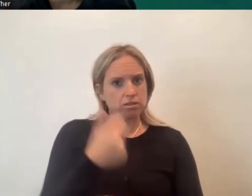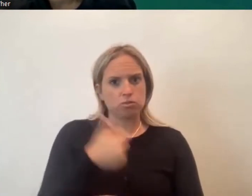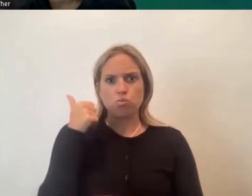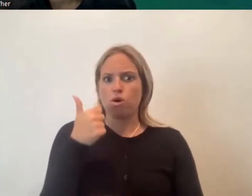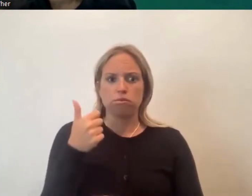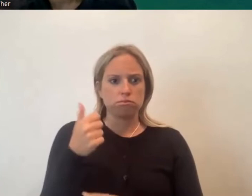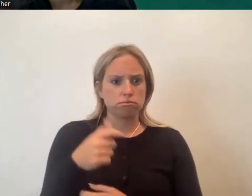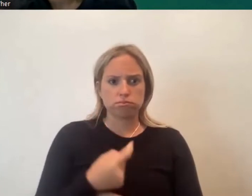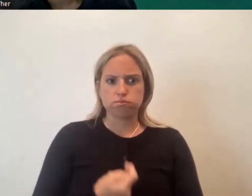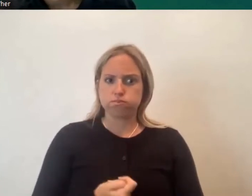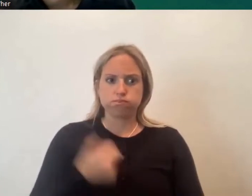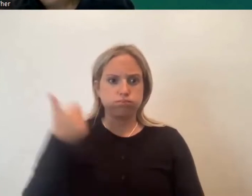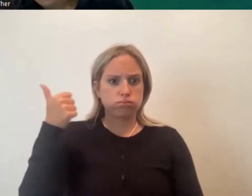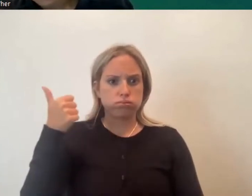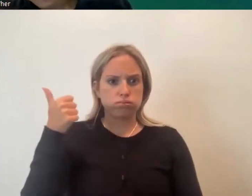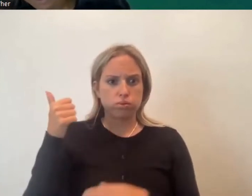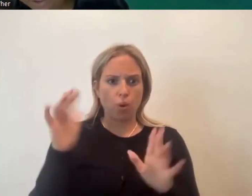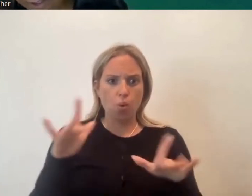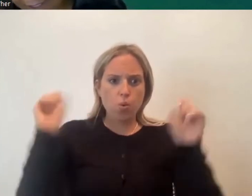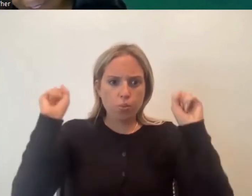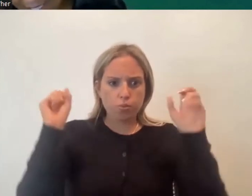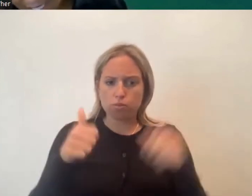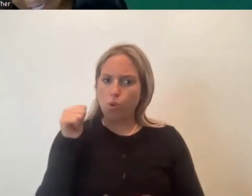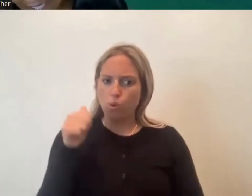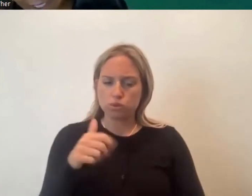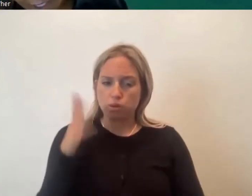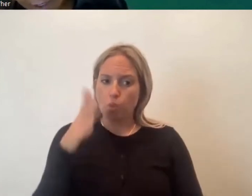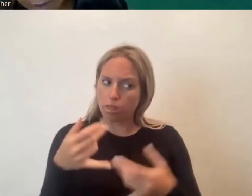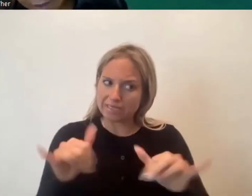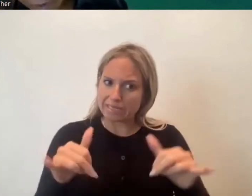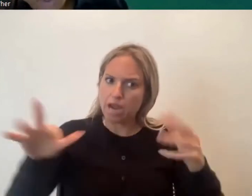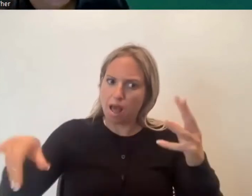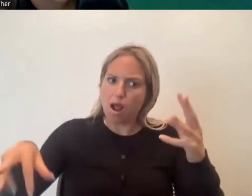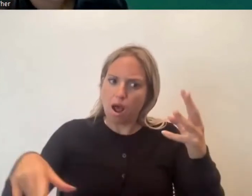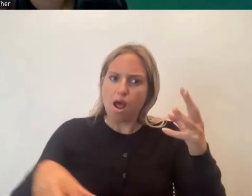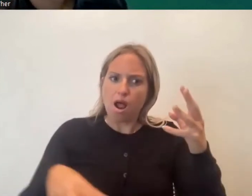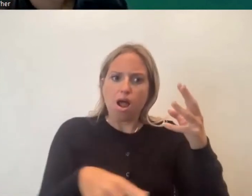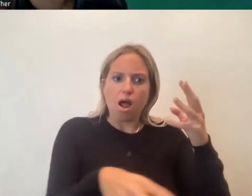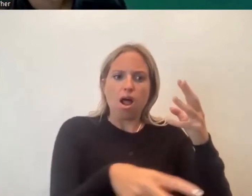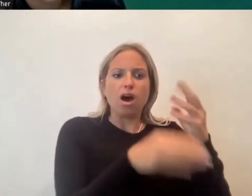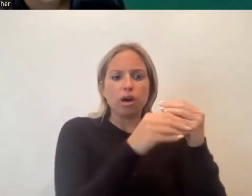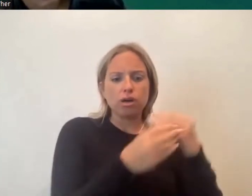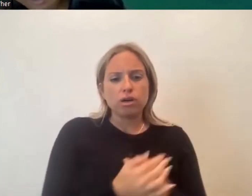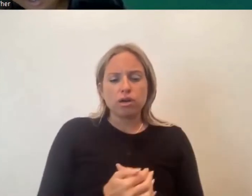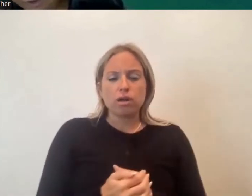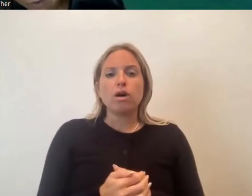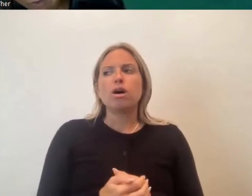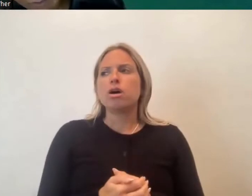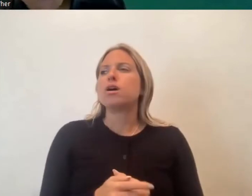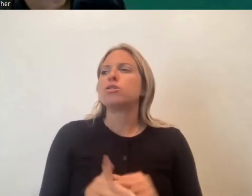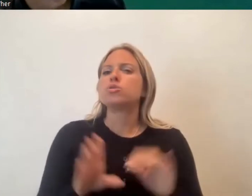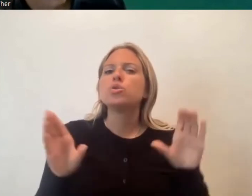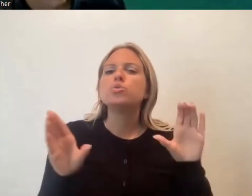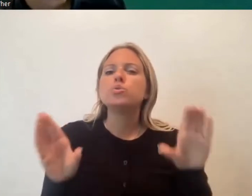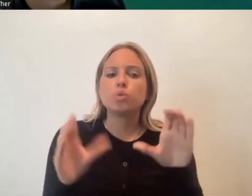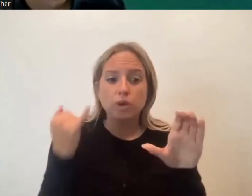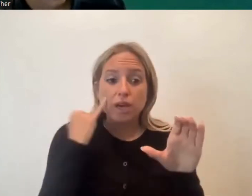And what can you do if you do get an overpayment?